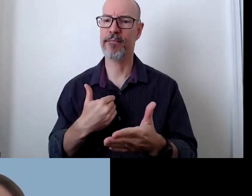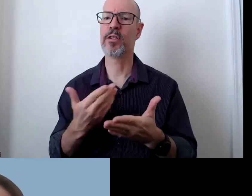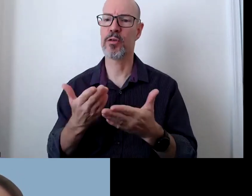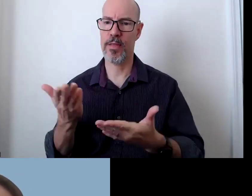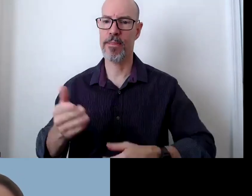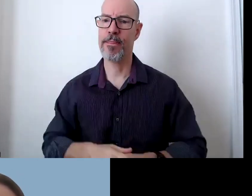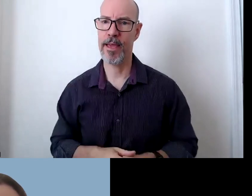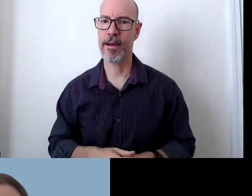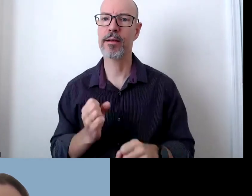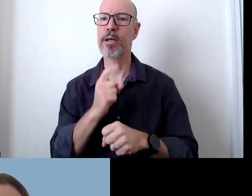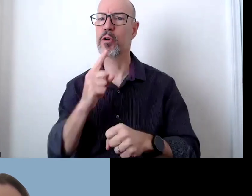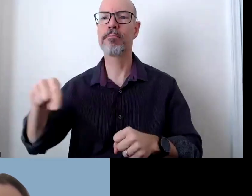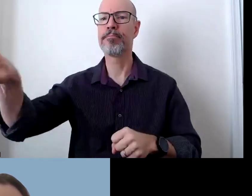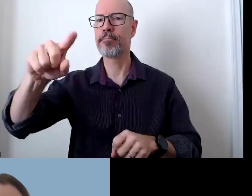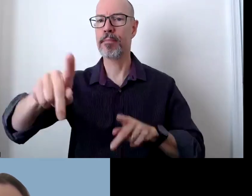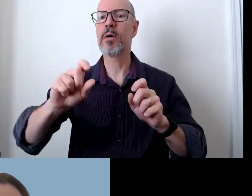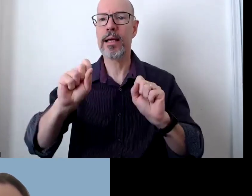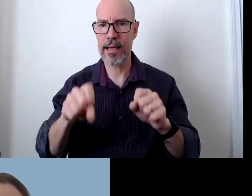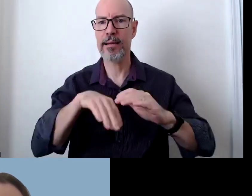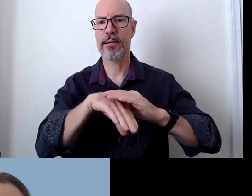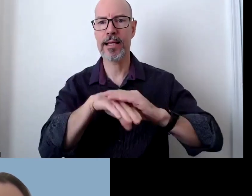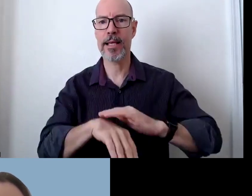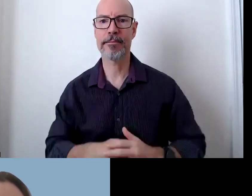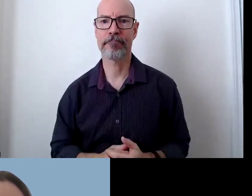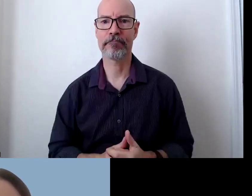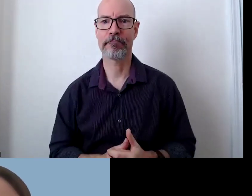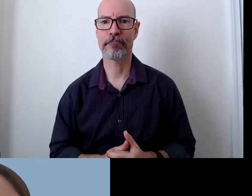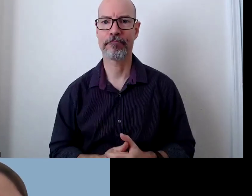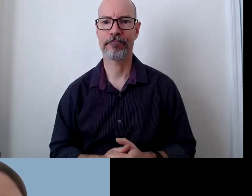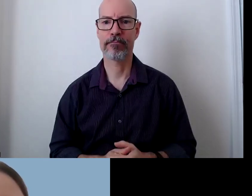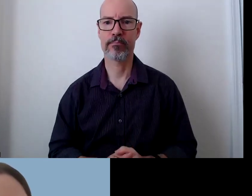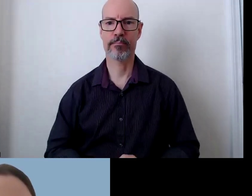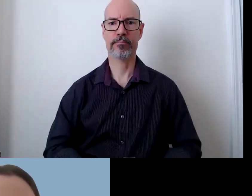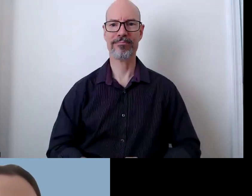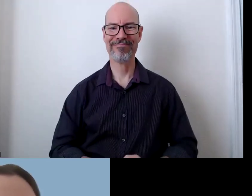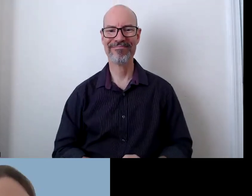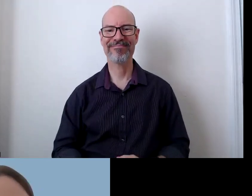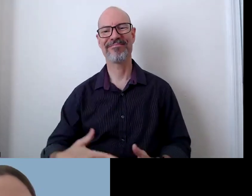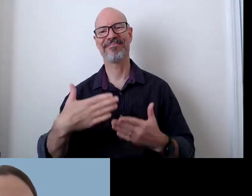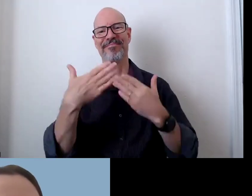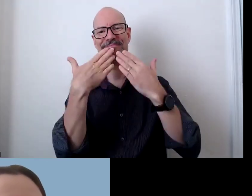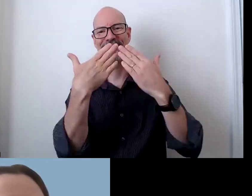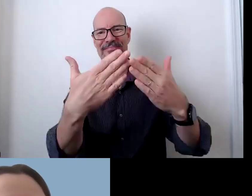to have those services on there to make sure everyone can access the materials later on. Thank you.